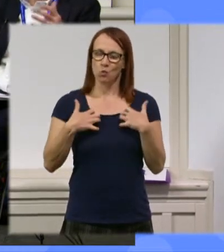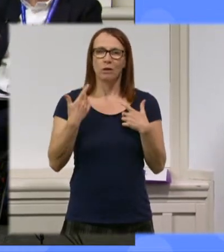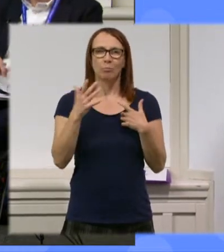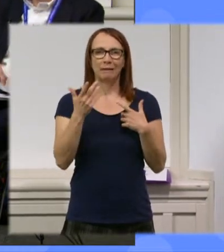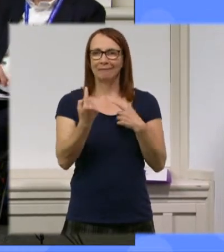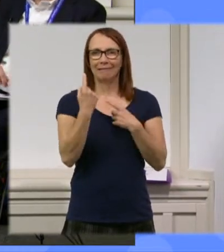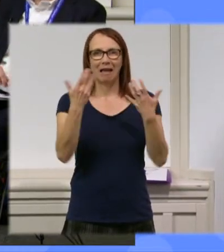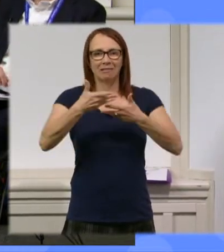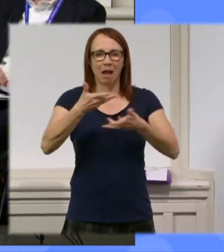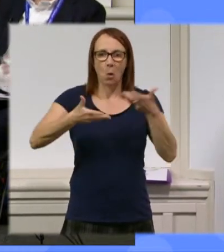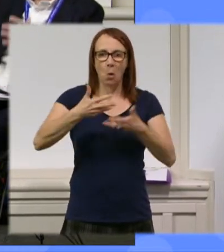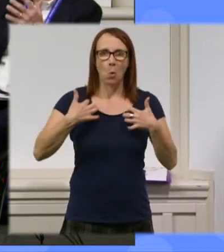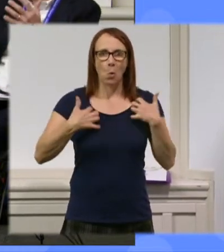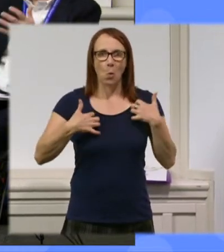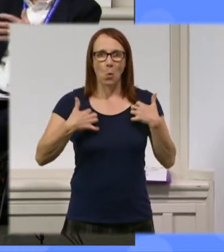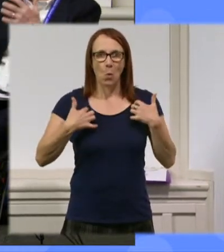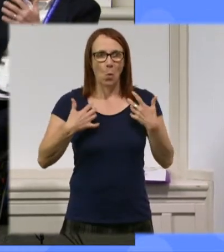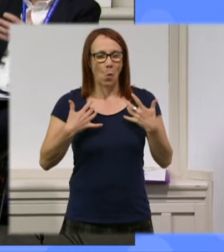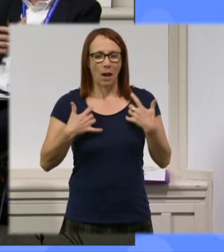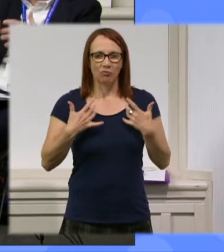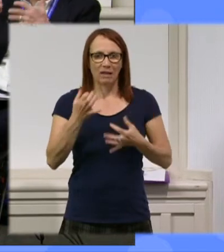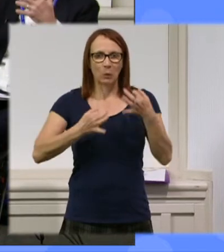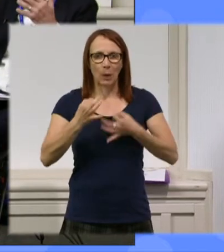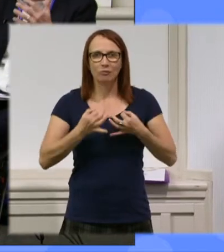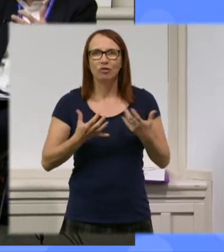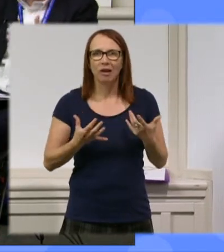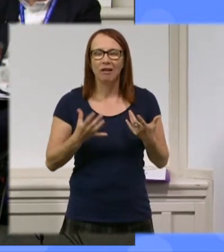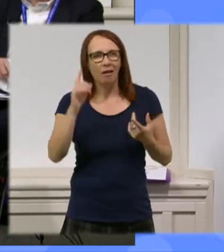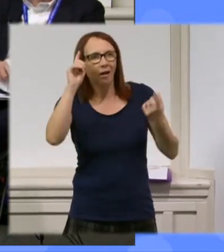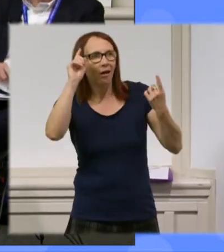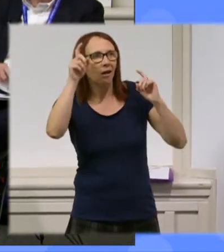night there's some interesting questions and sequencing ideas that you want to